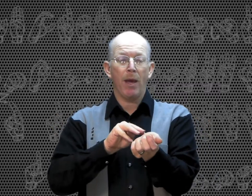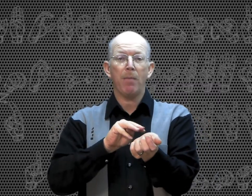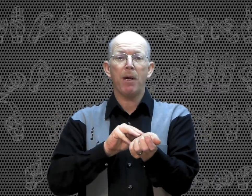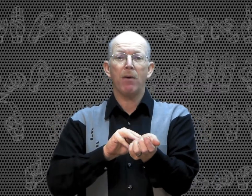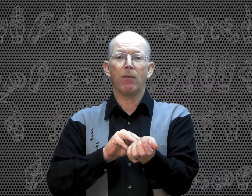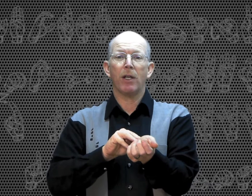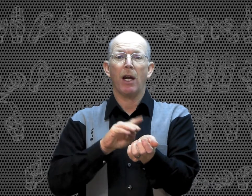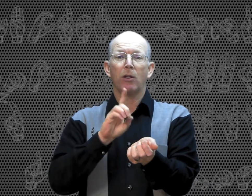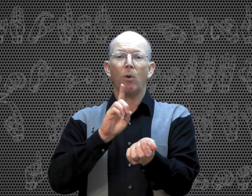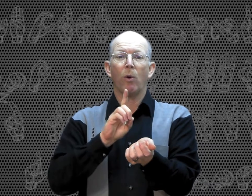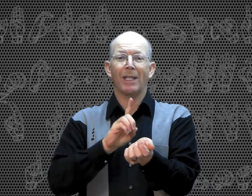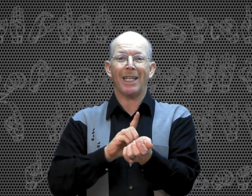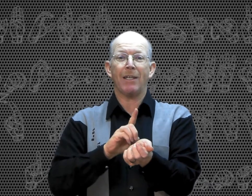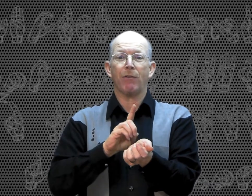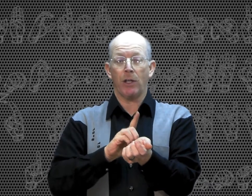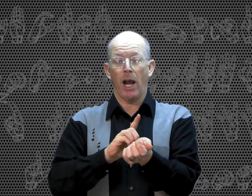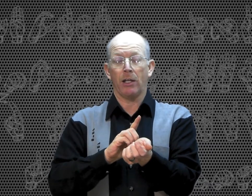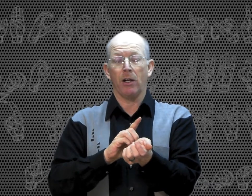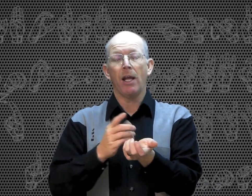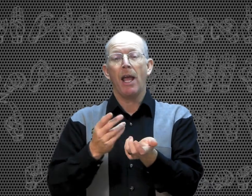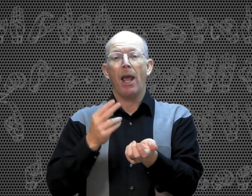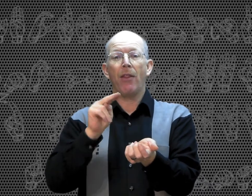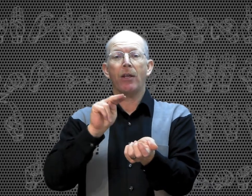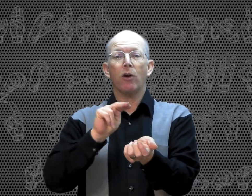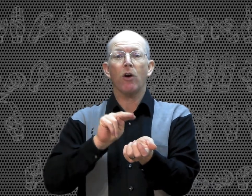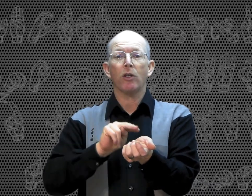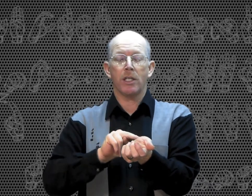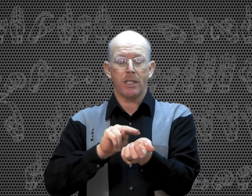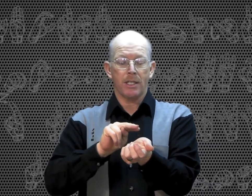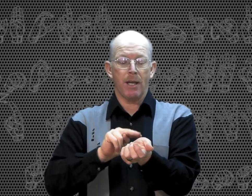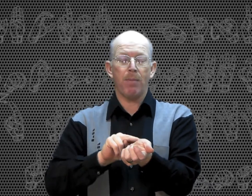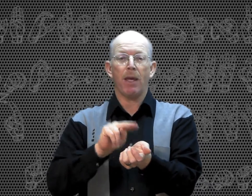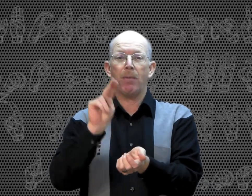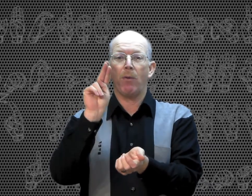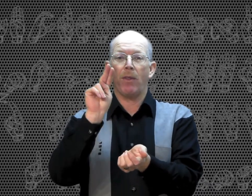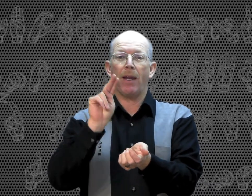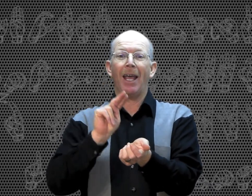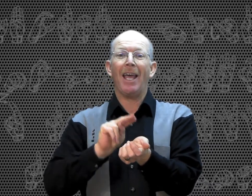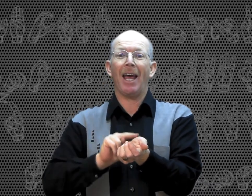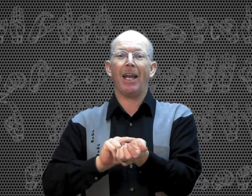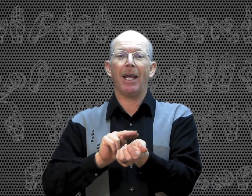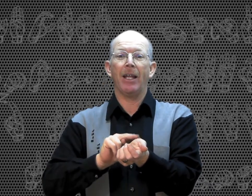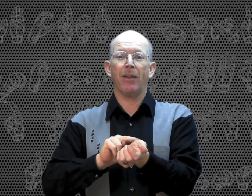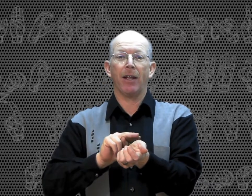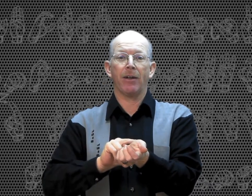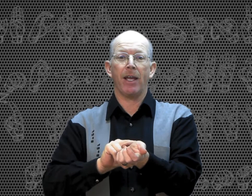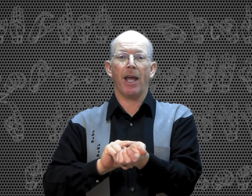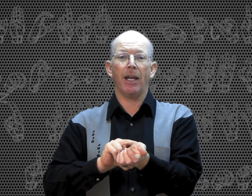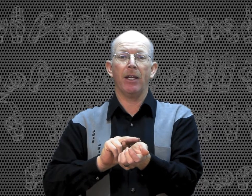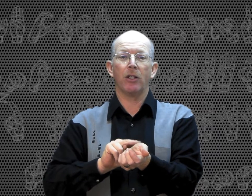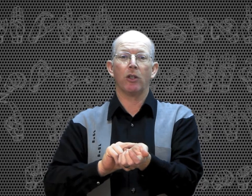So M for DOCTOR or D for DOCTOR. And then NURSE is the same thing but with the N. The letter N.